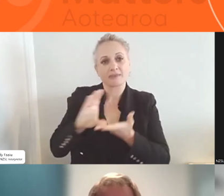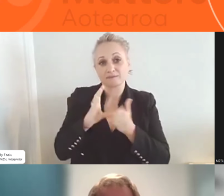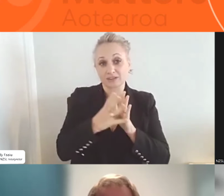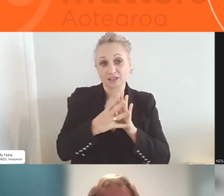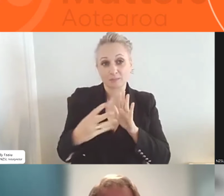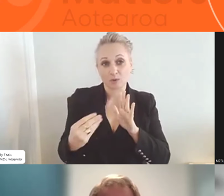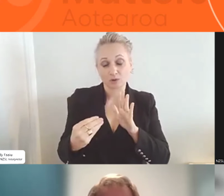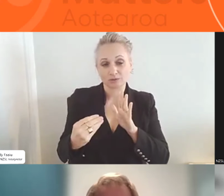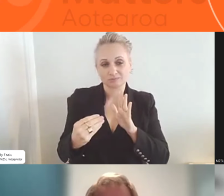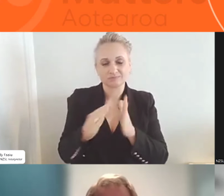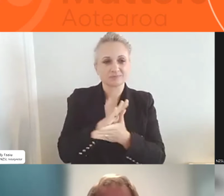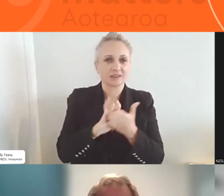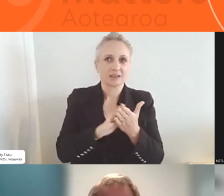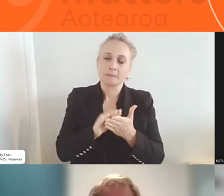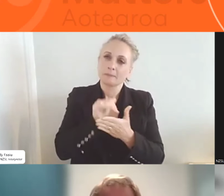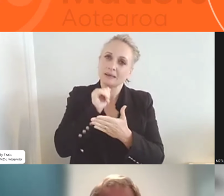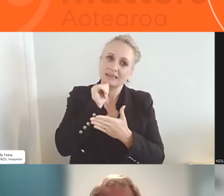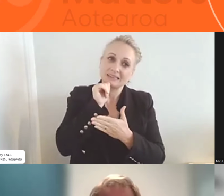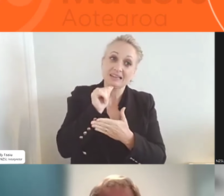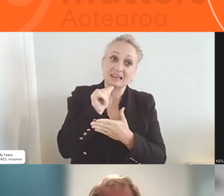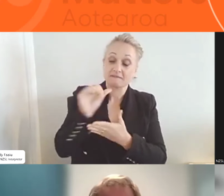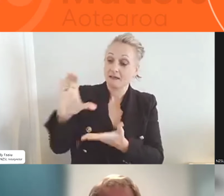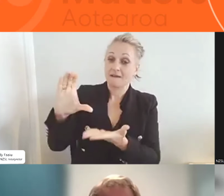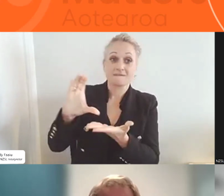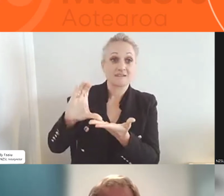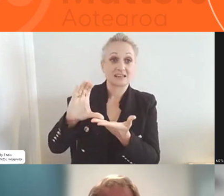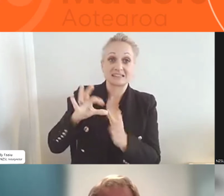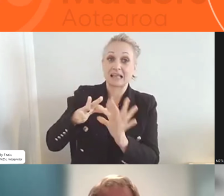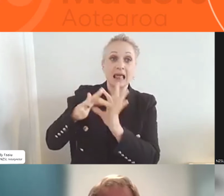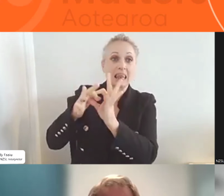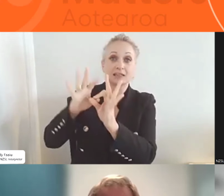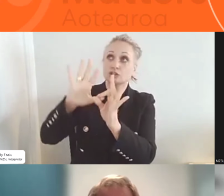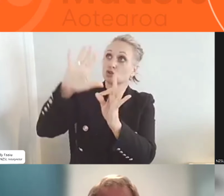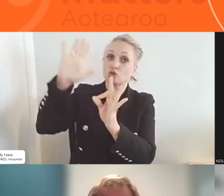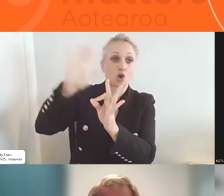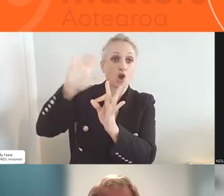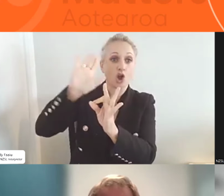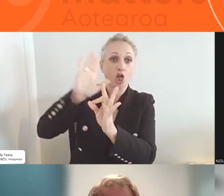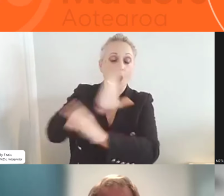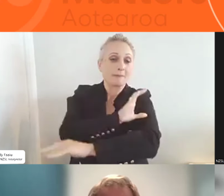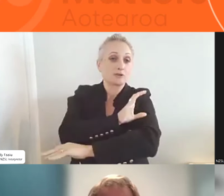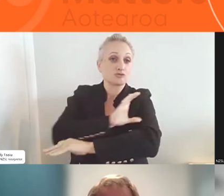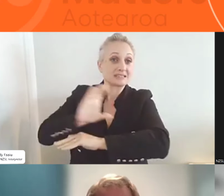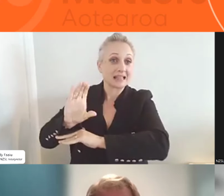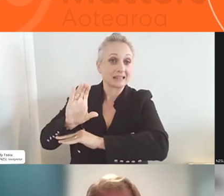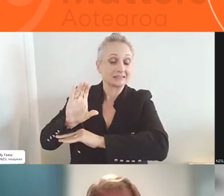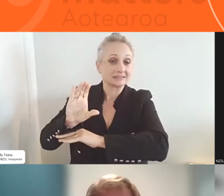for climate resilience, somehow there should be a reporting mechanism